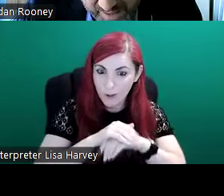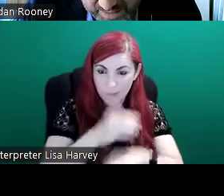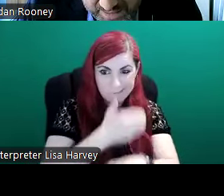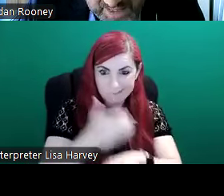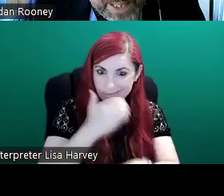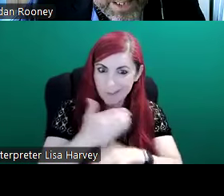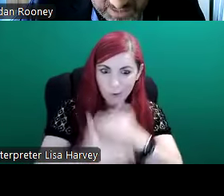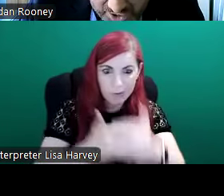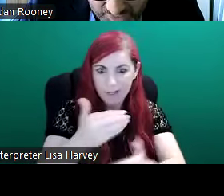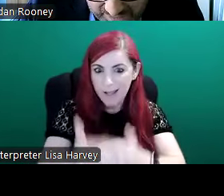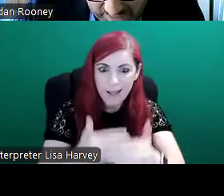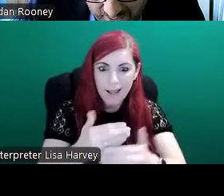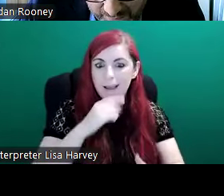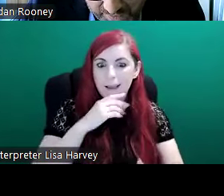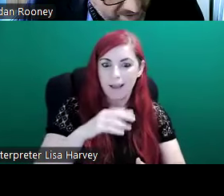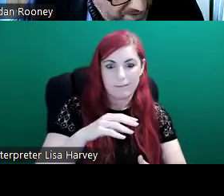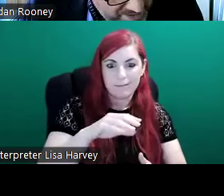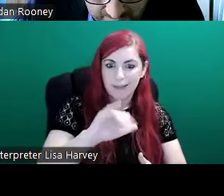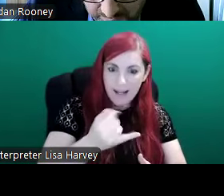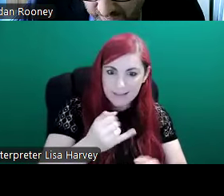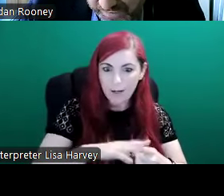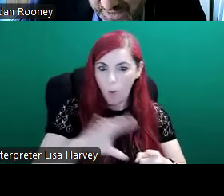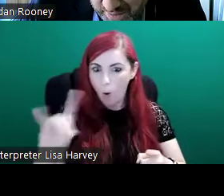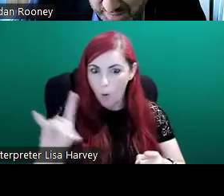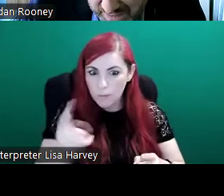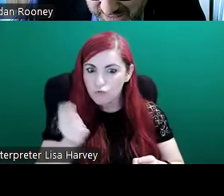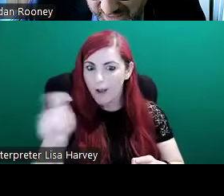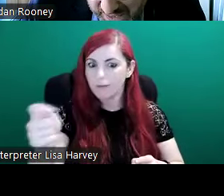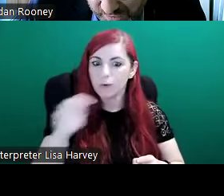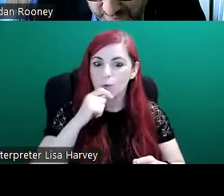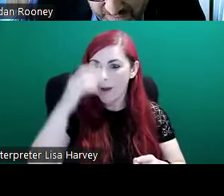Paris as academic students, but returned as bona fide modernists and remained